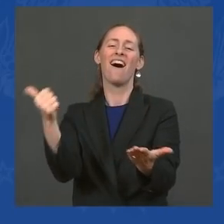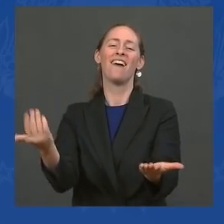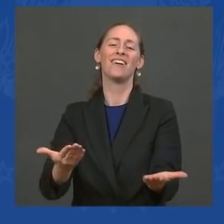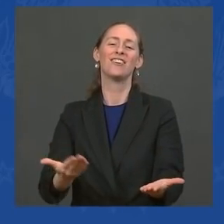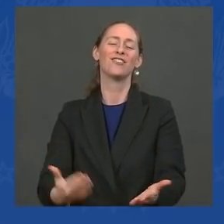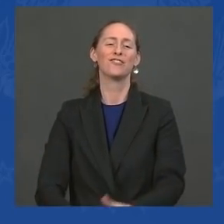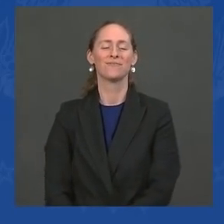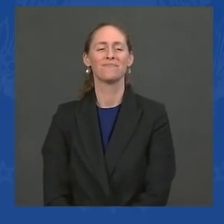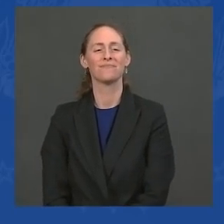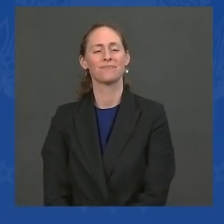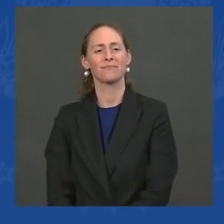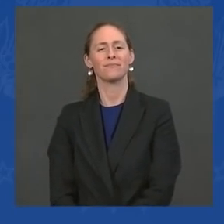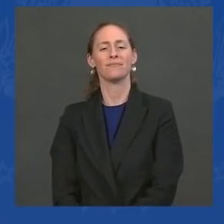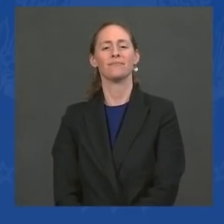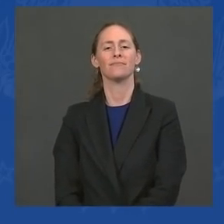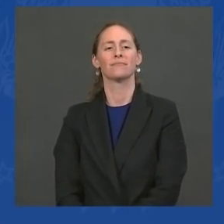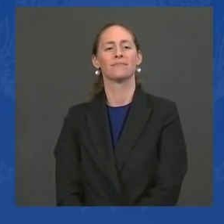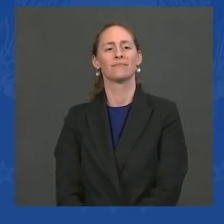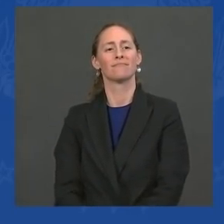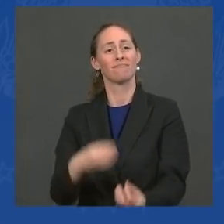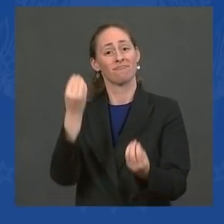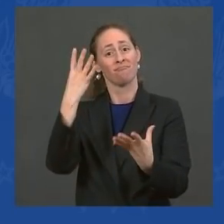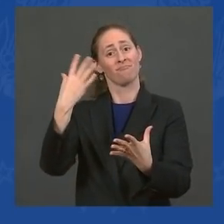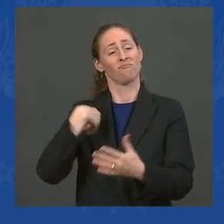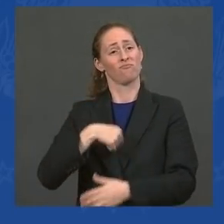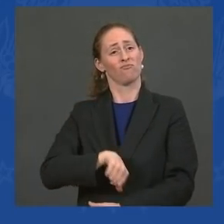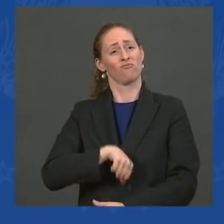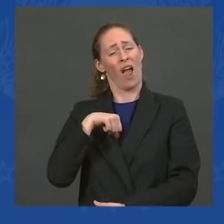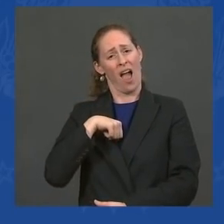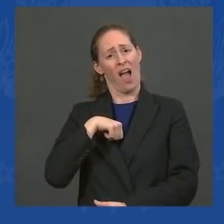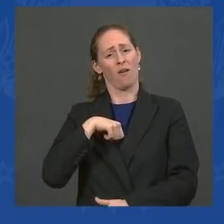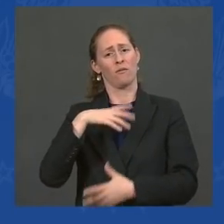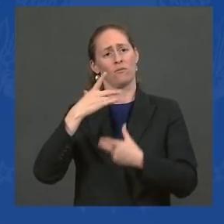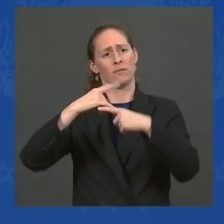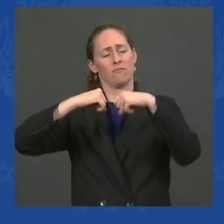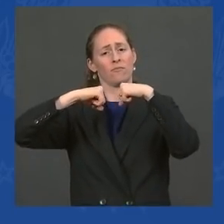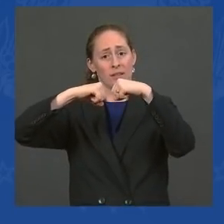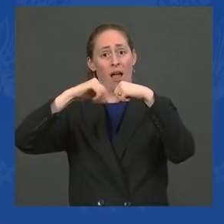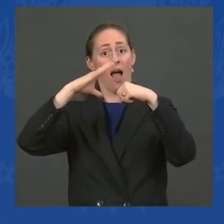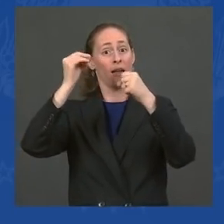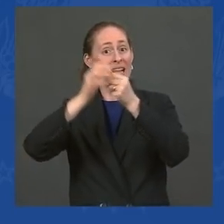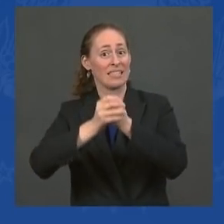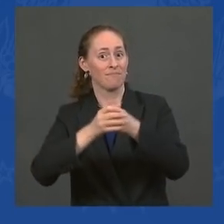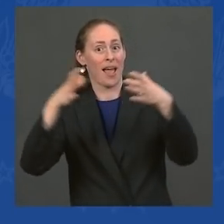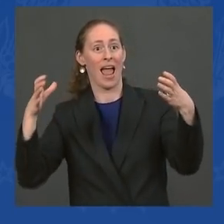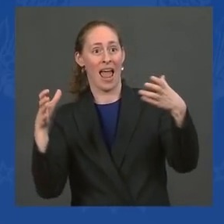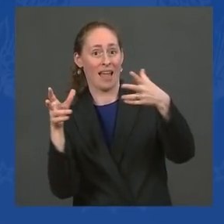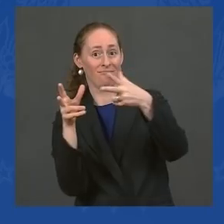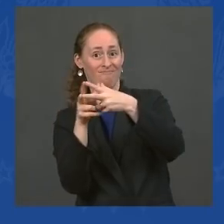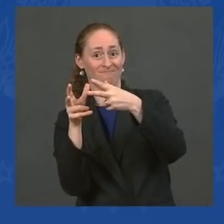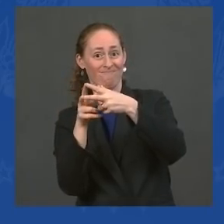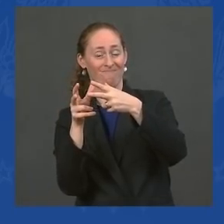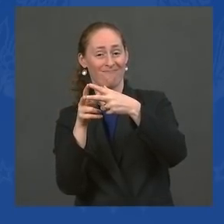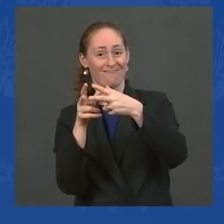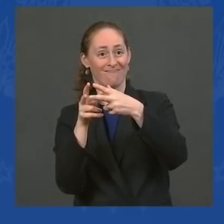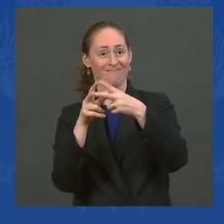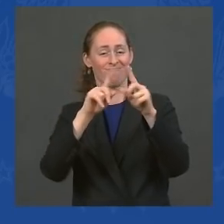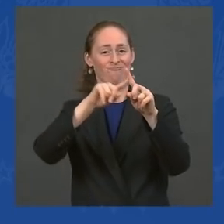of three of the most treasured national monuments -- our most treasured -- based on powers granted to the President under the Antiquities Act